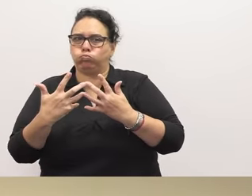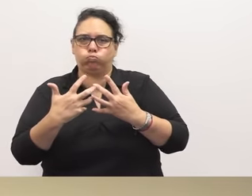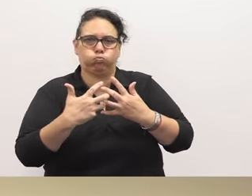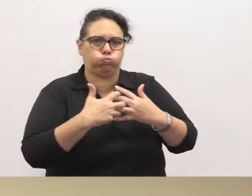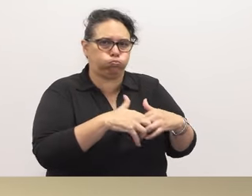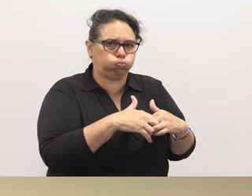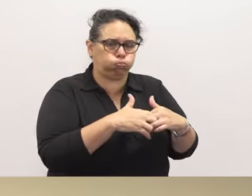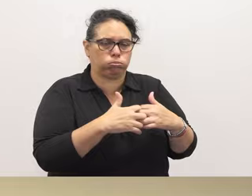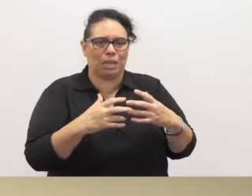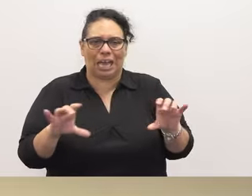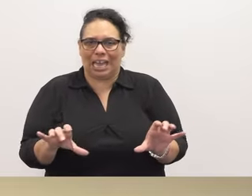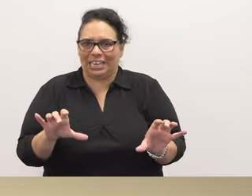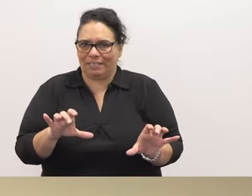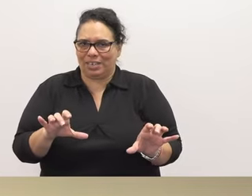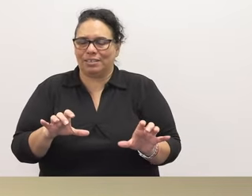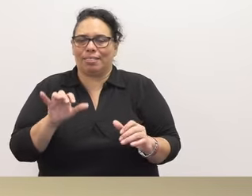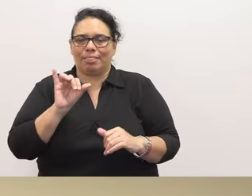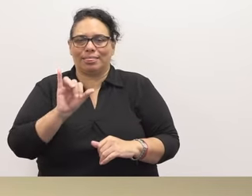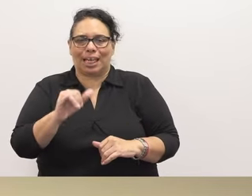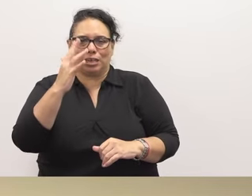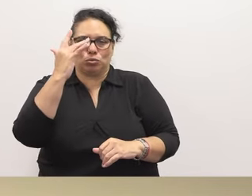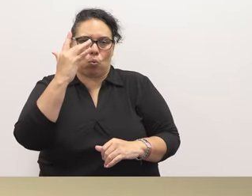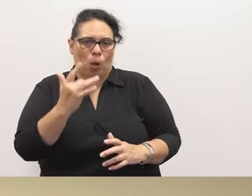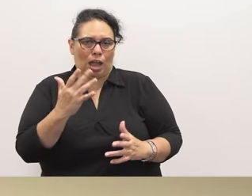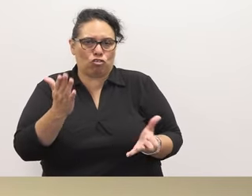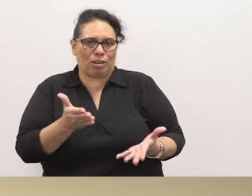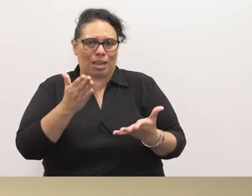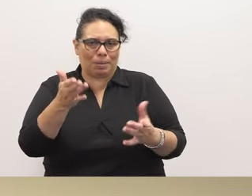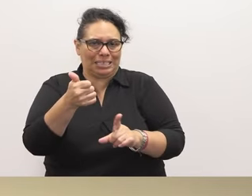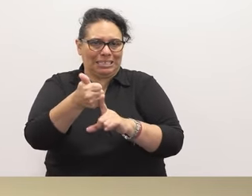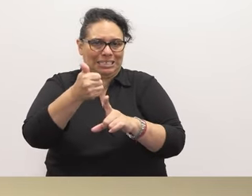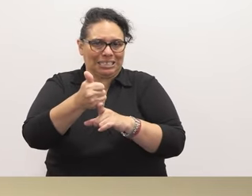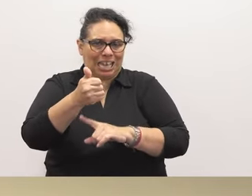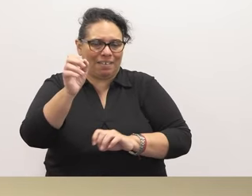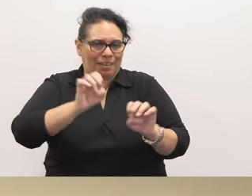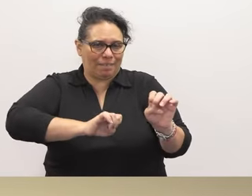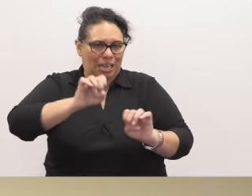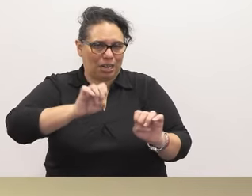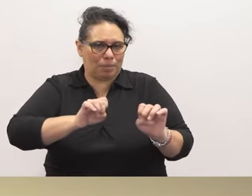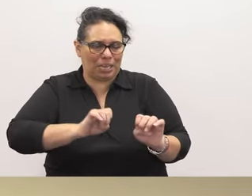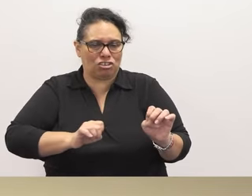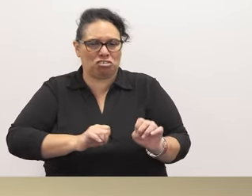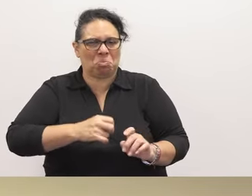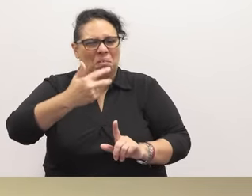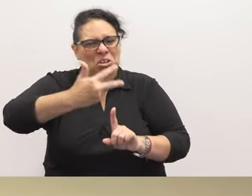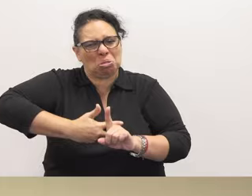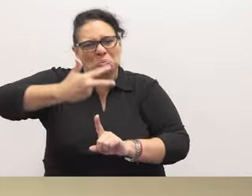That's what the instrument is for. And that's why we recommend self-evaluating on a quarterly basis to just constantly be asking,